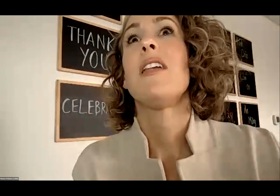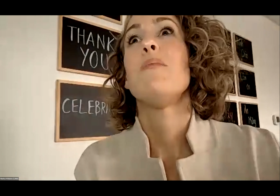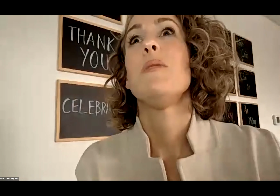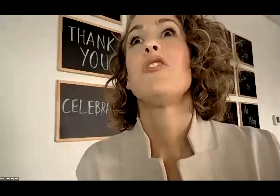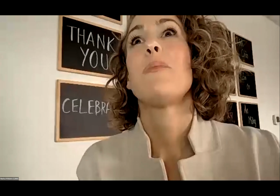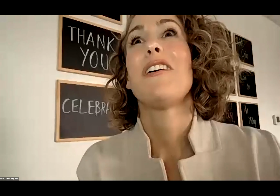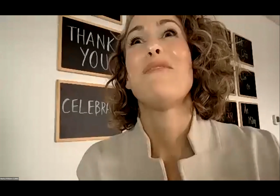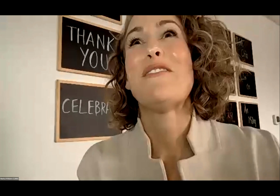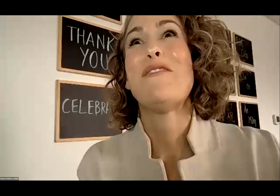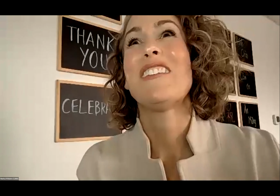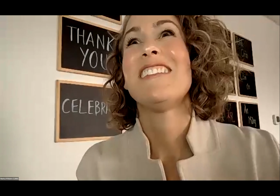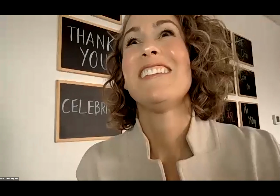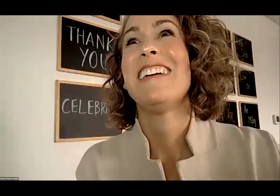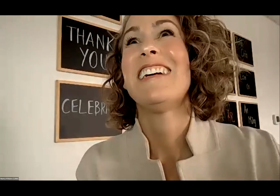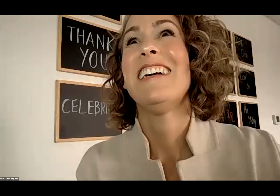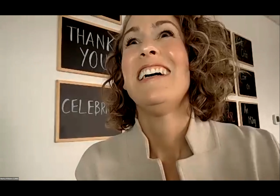people are dropping off, but a few are still here